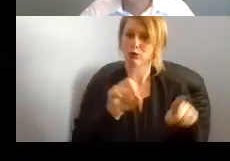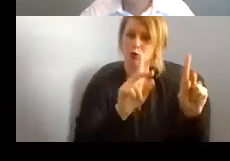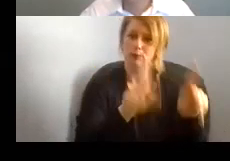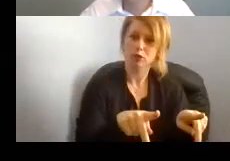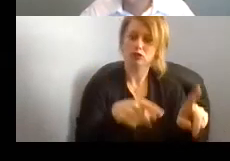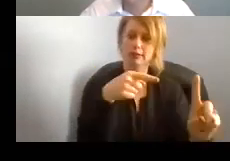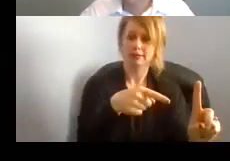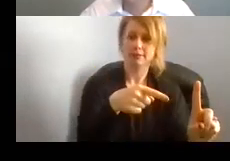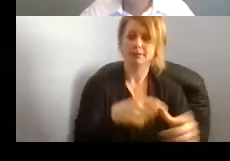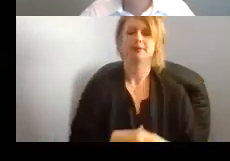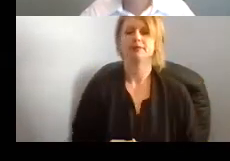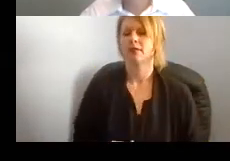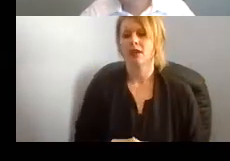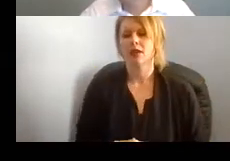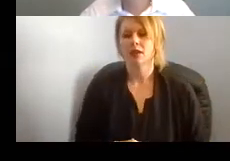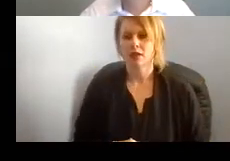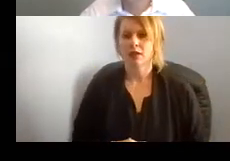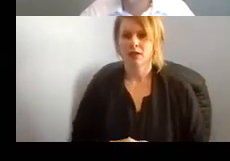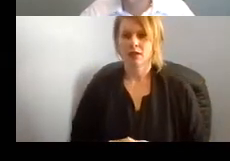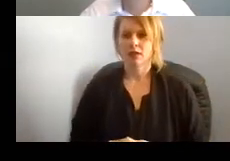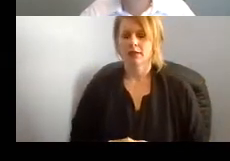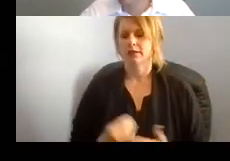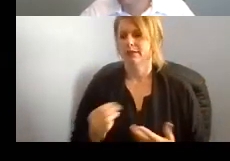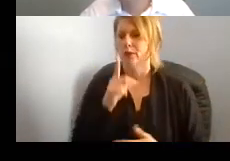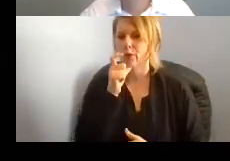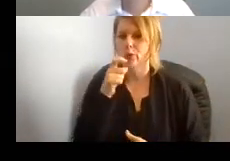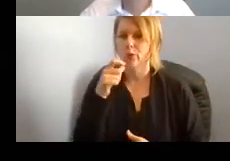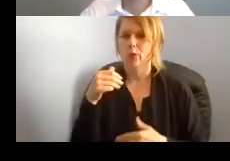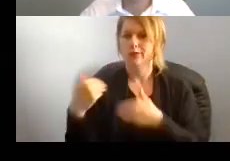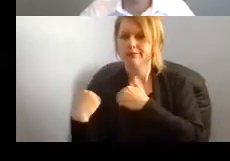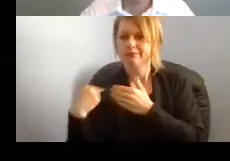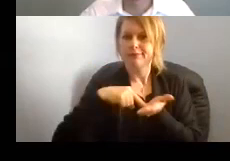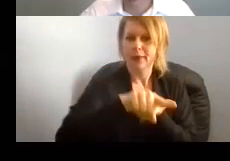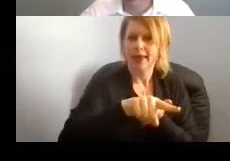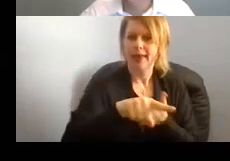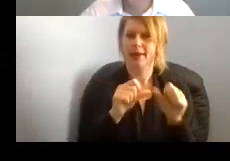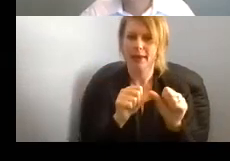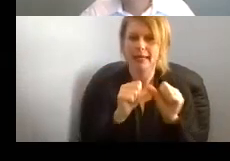is give advice to schools. Who pays for it? Who maintains it? Who can post it? Do you need permission to post things?